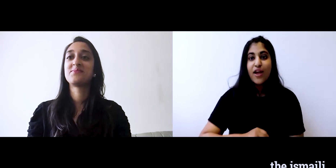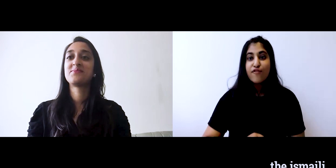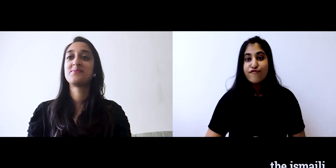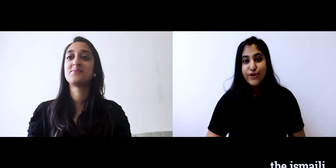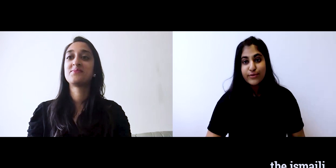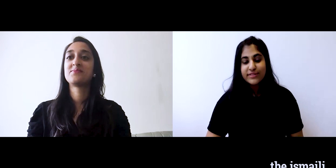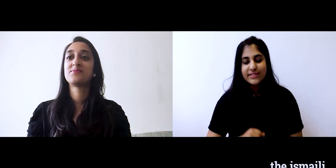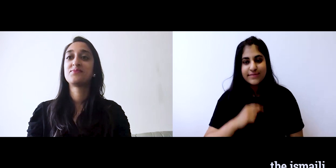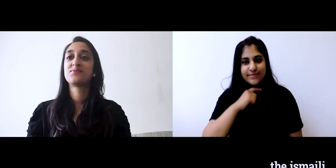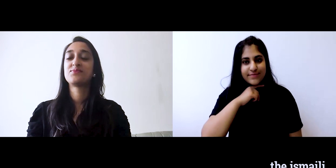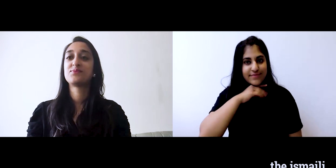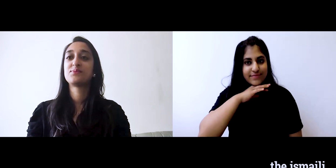Fruits